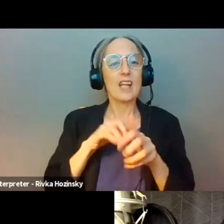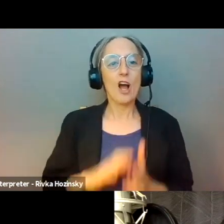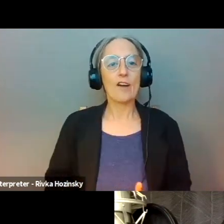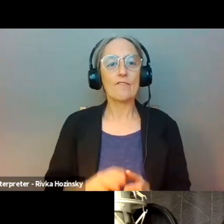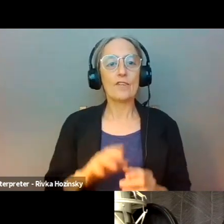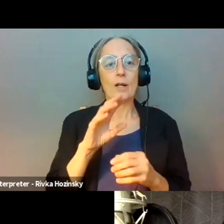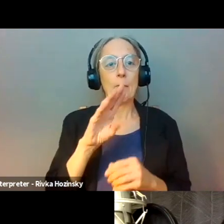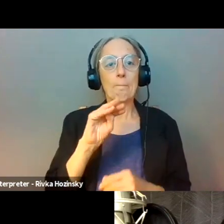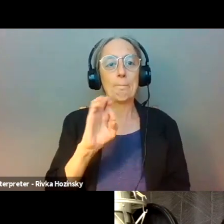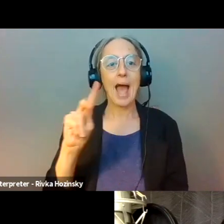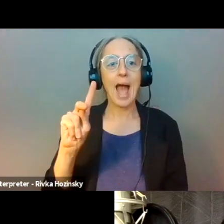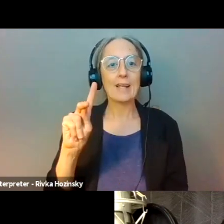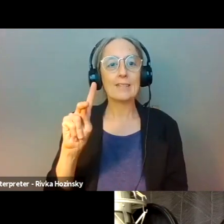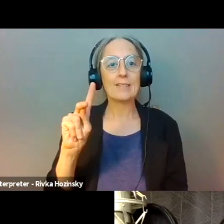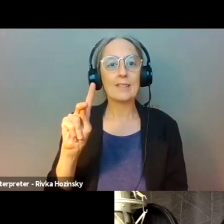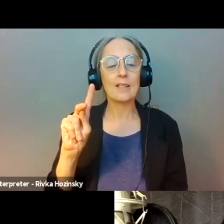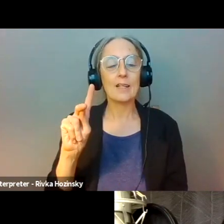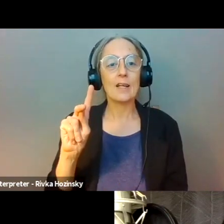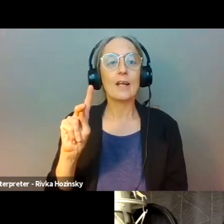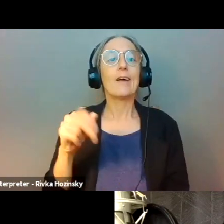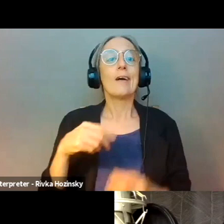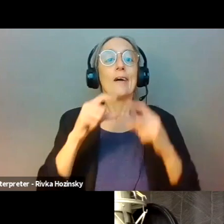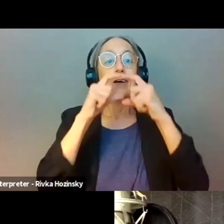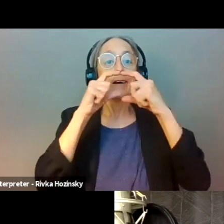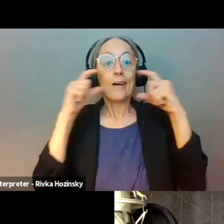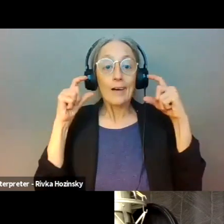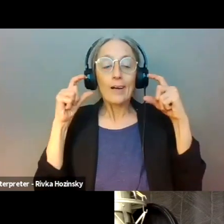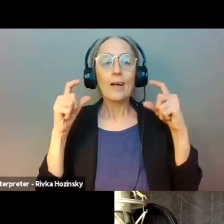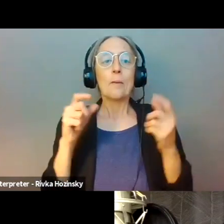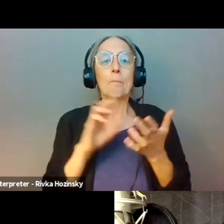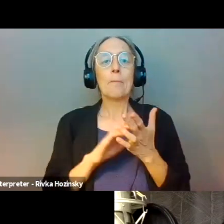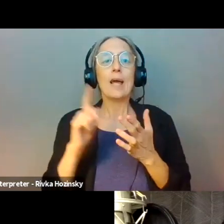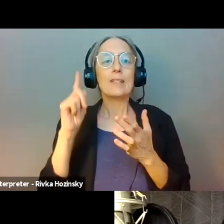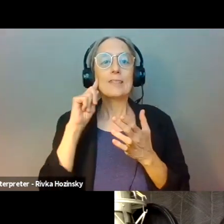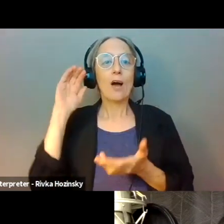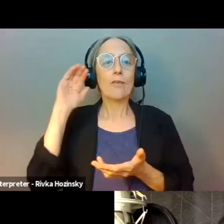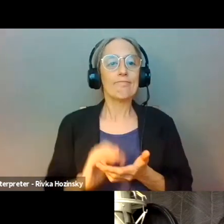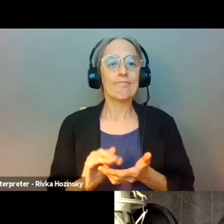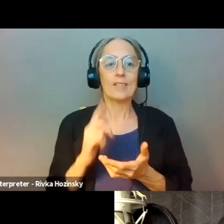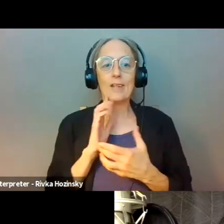my mouth, really will muffle the sound, so that its directionally going to who I want it to go to.